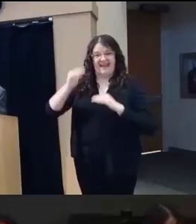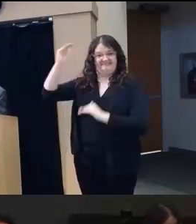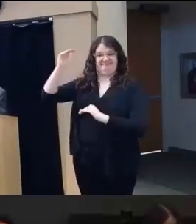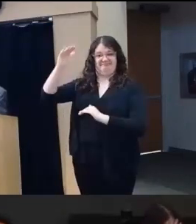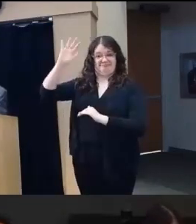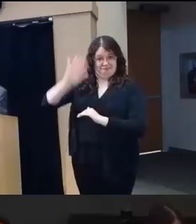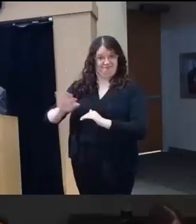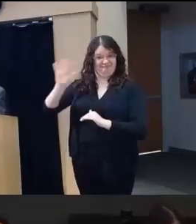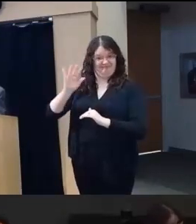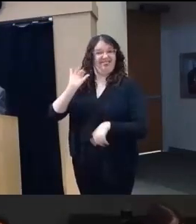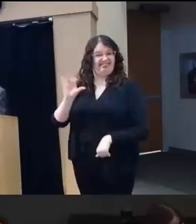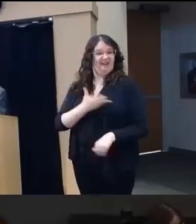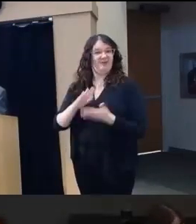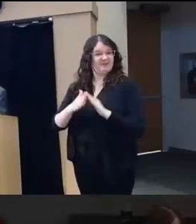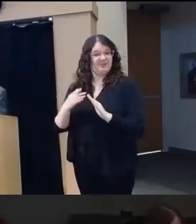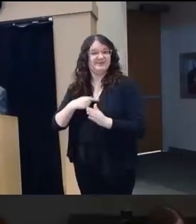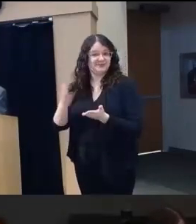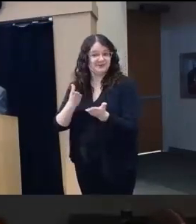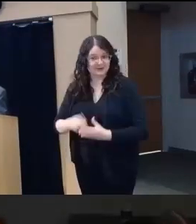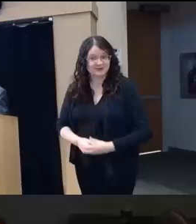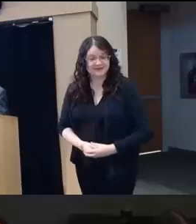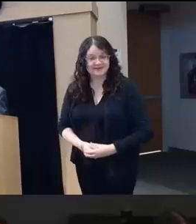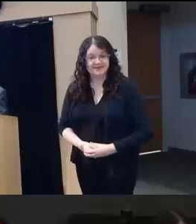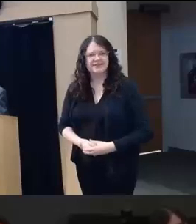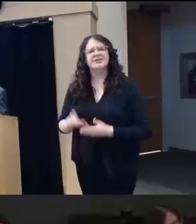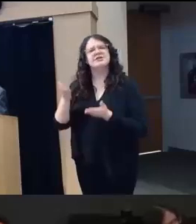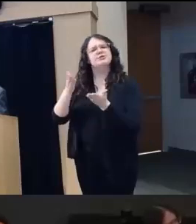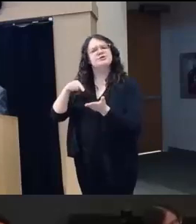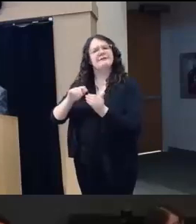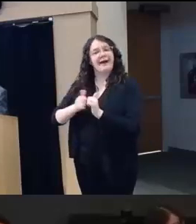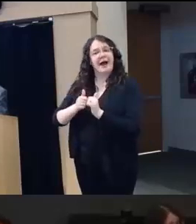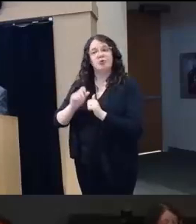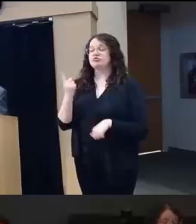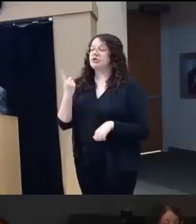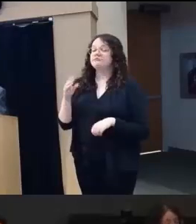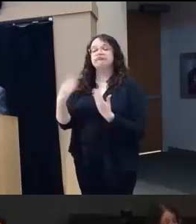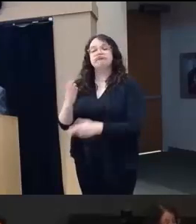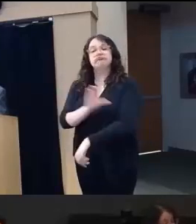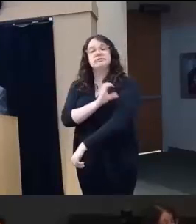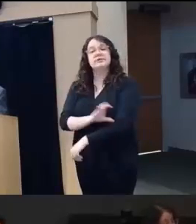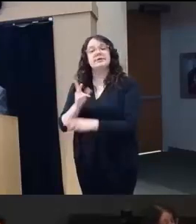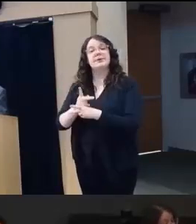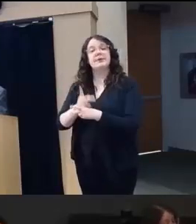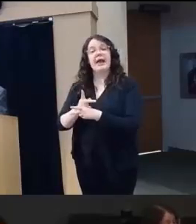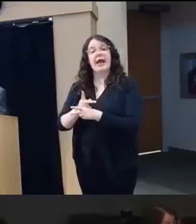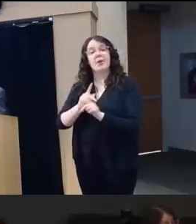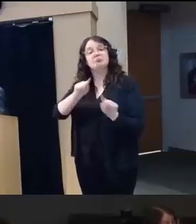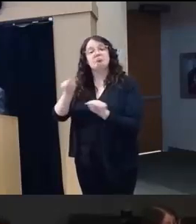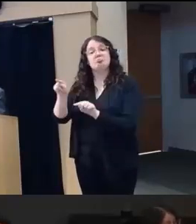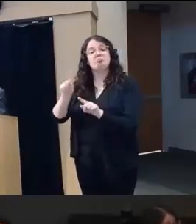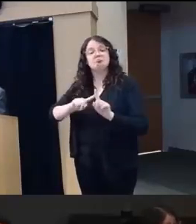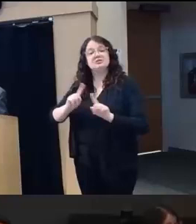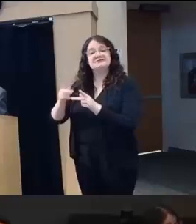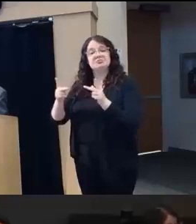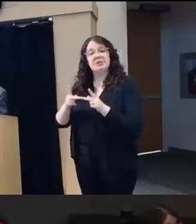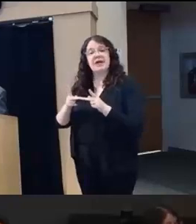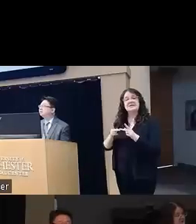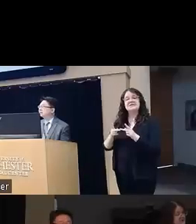not just simply by providing clinical care to different places and having access to them we do